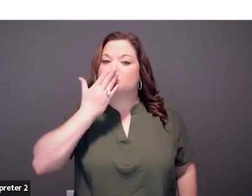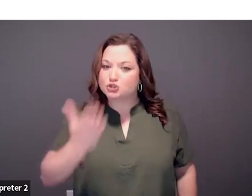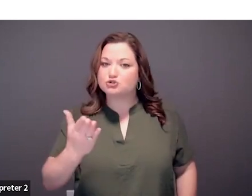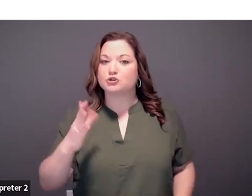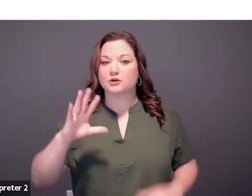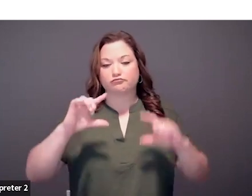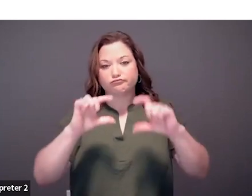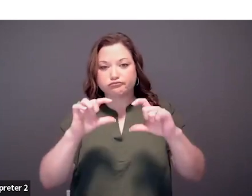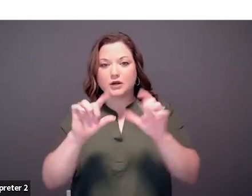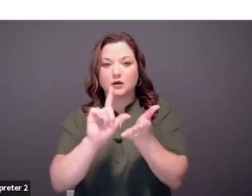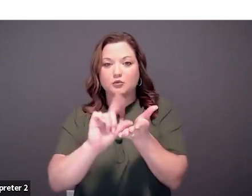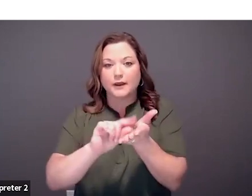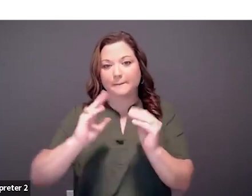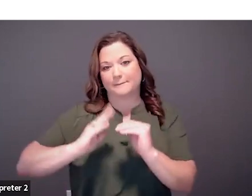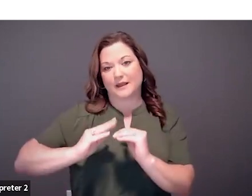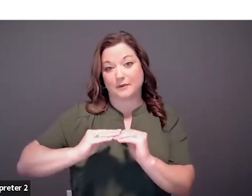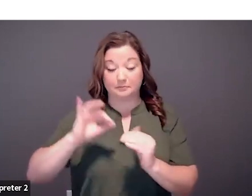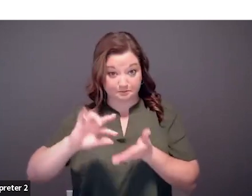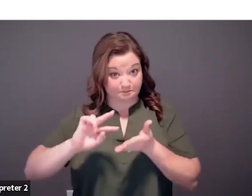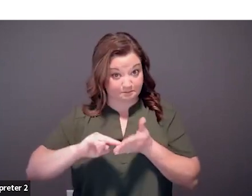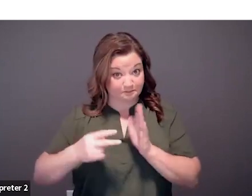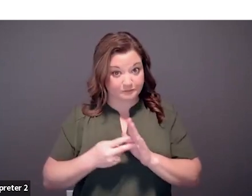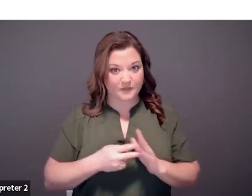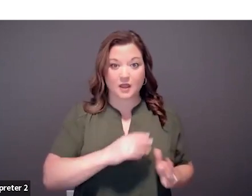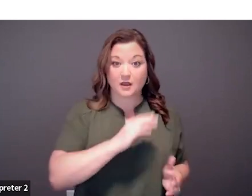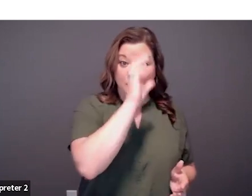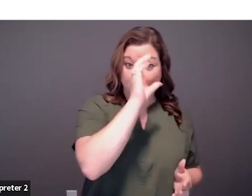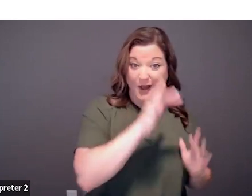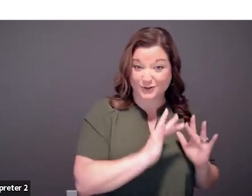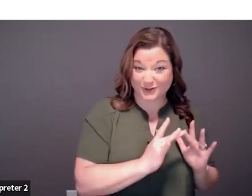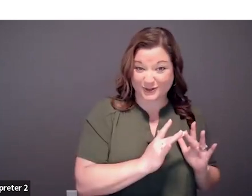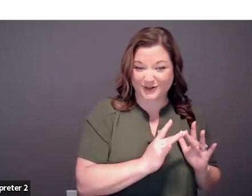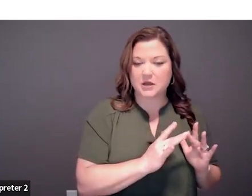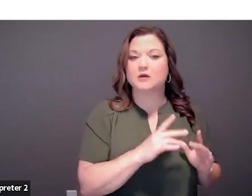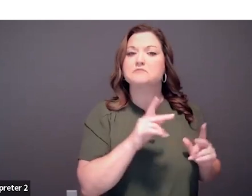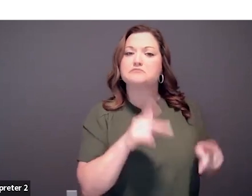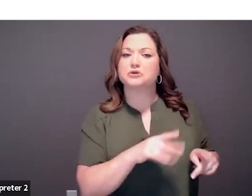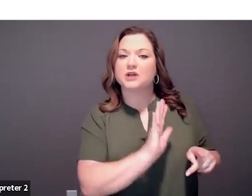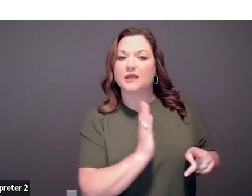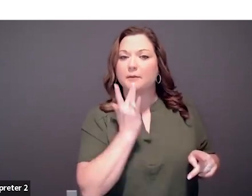This means that the browser and the person's personal preferences influence